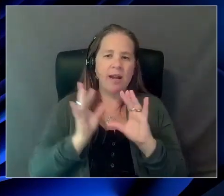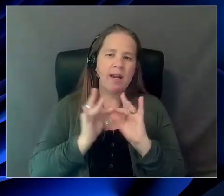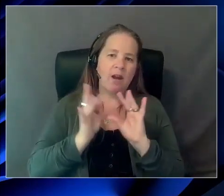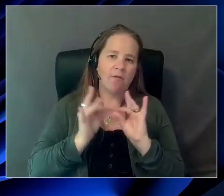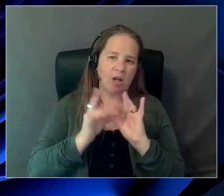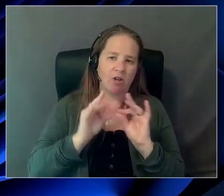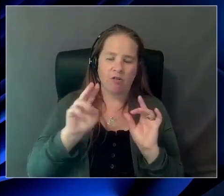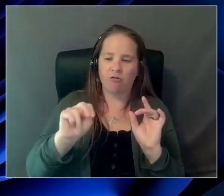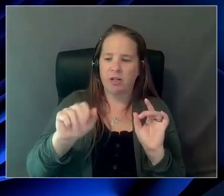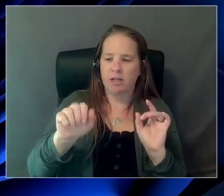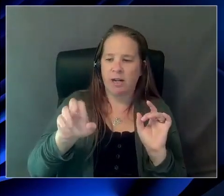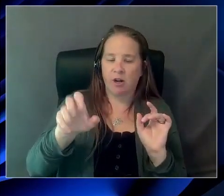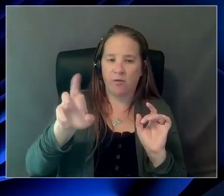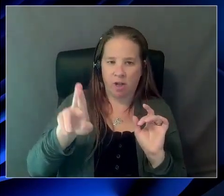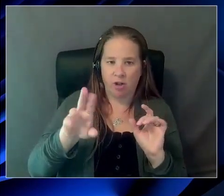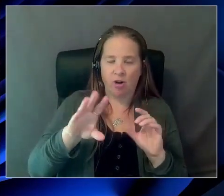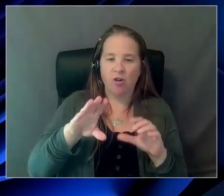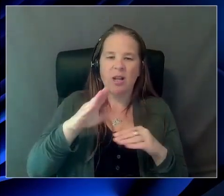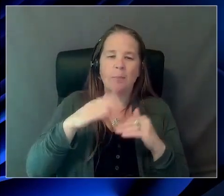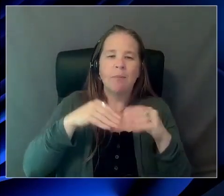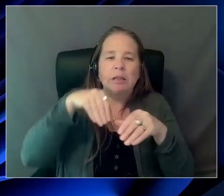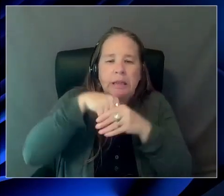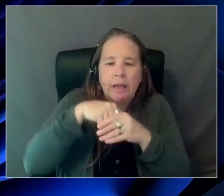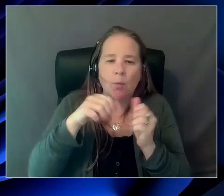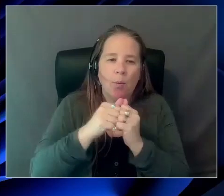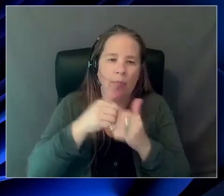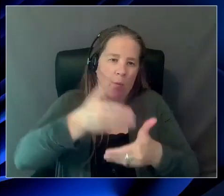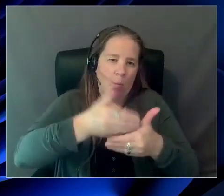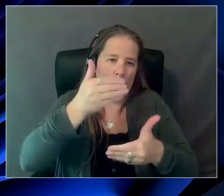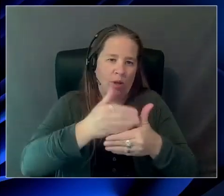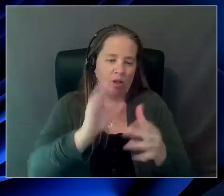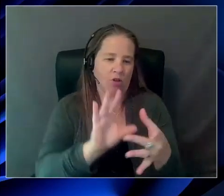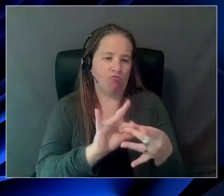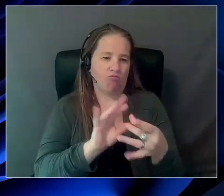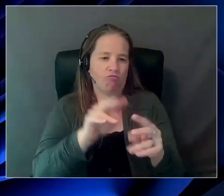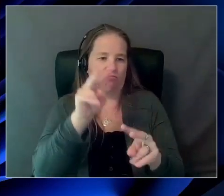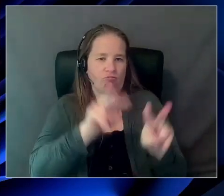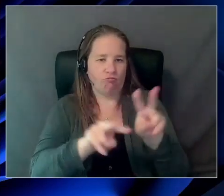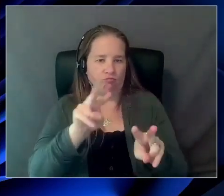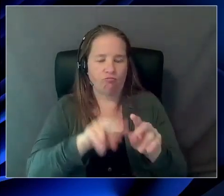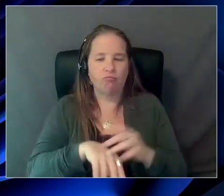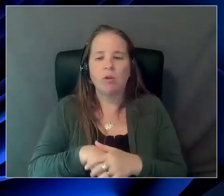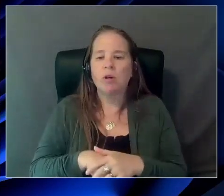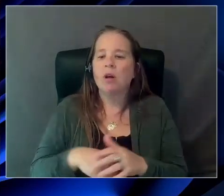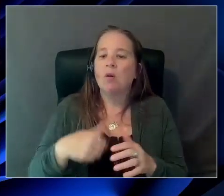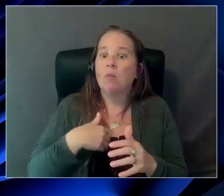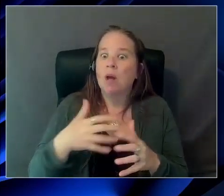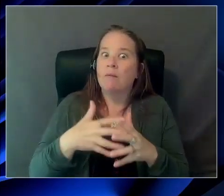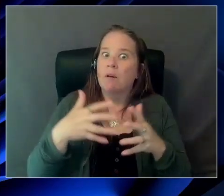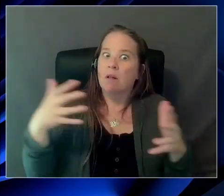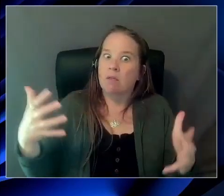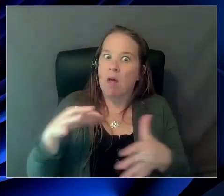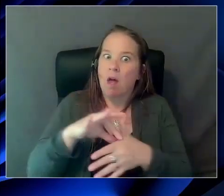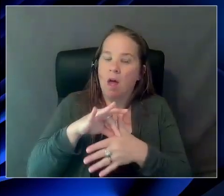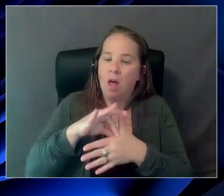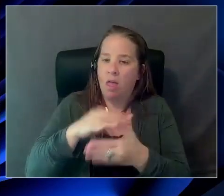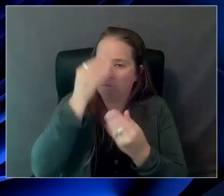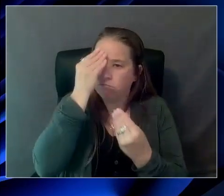the built-in screen reader in Windows. We have a lot of great content to share with you today,